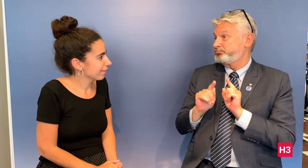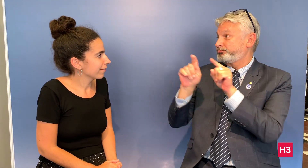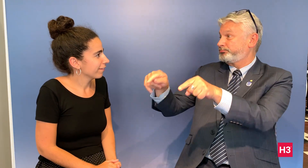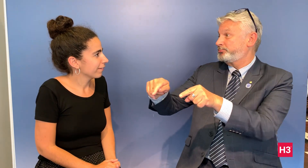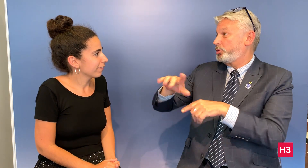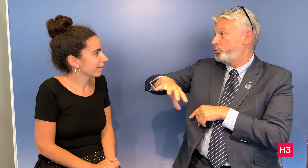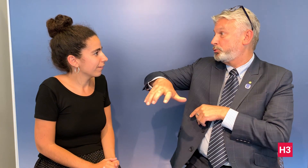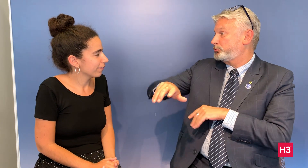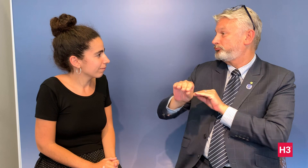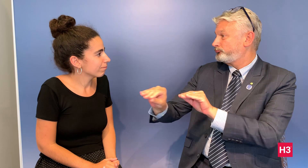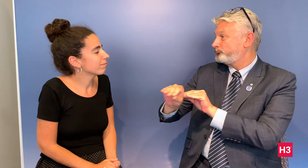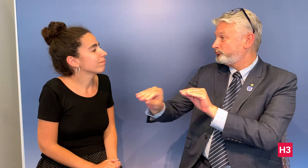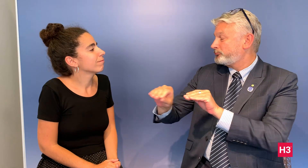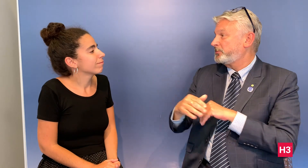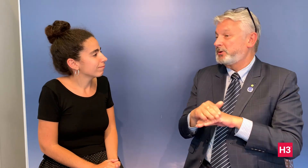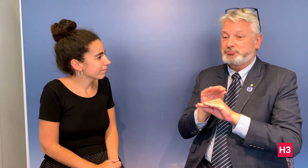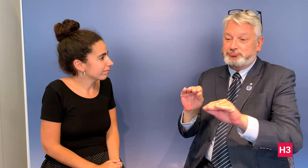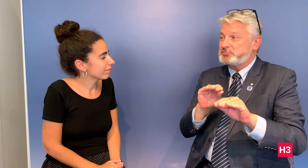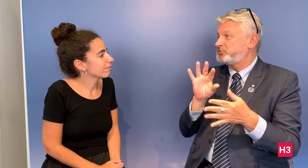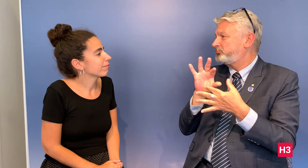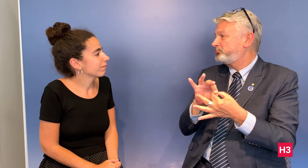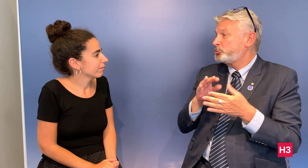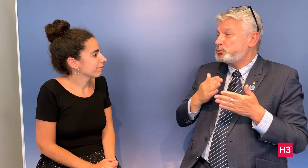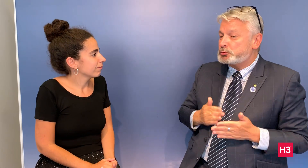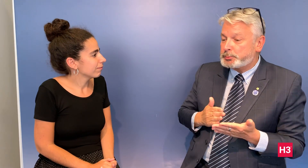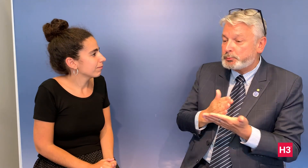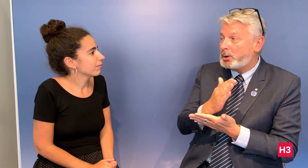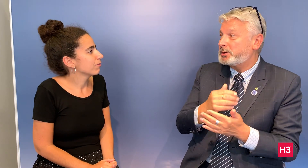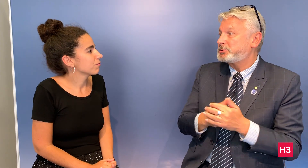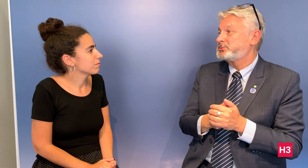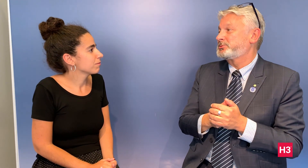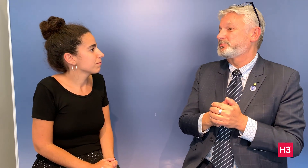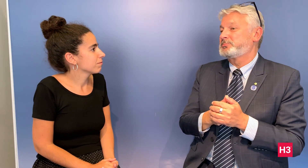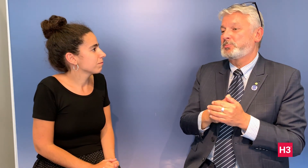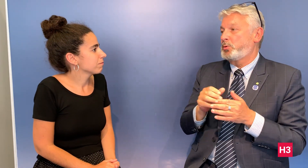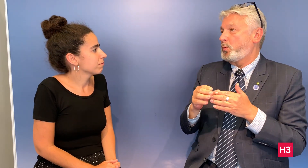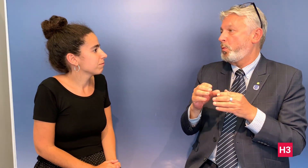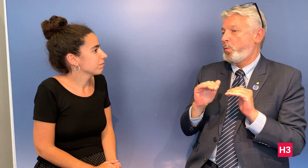I could travel to countries to provide training on human rights,